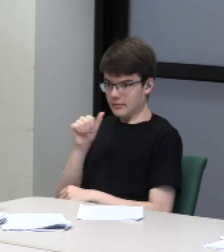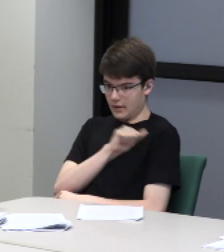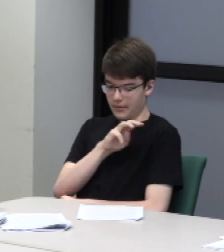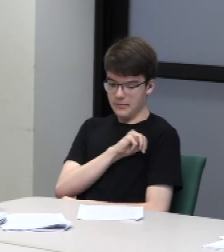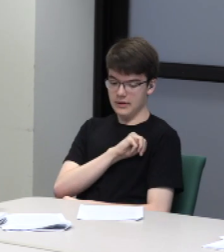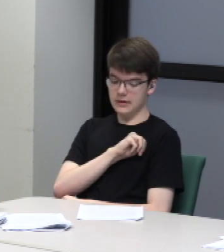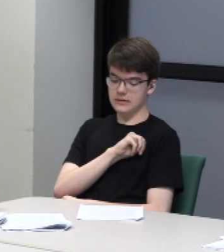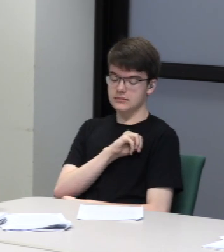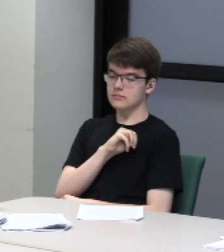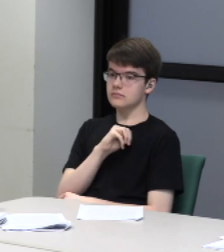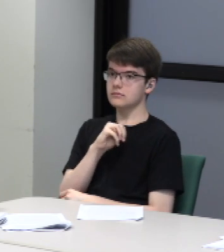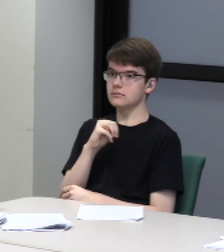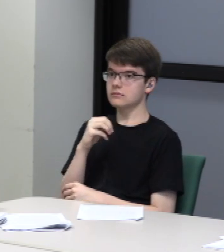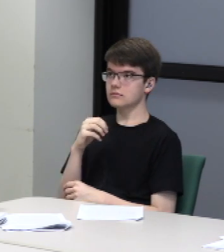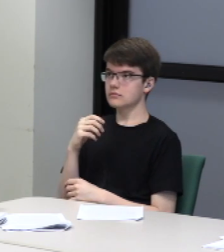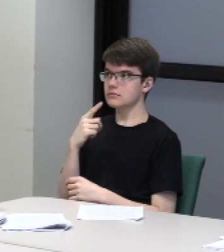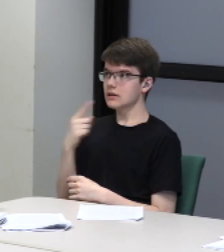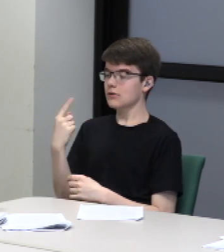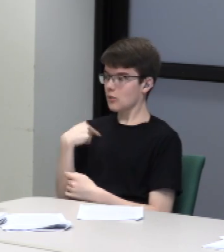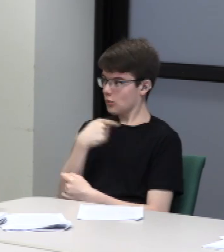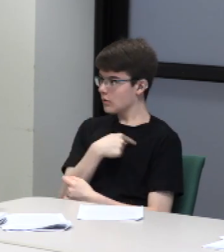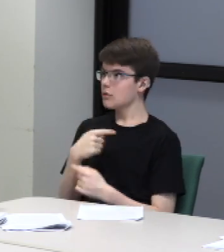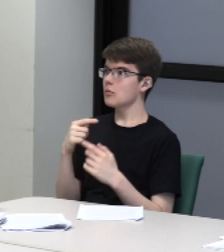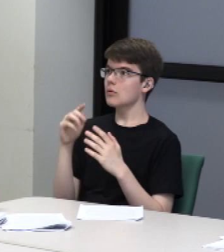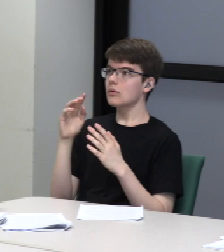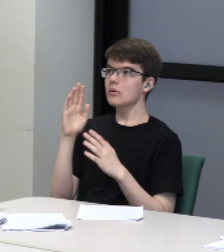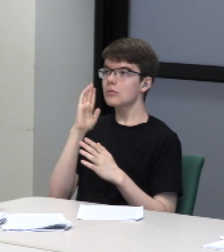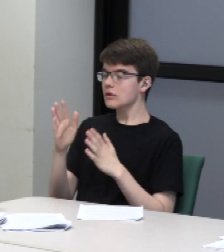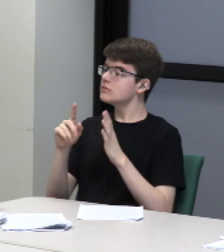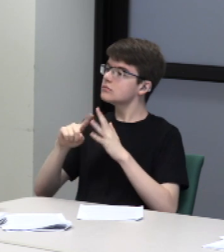Luke: Mom, Ann Mayes and I will be...